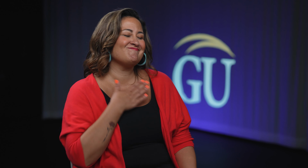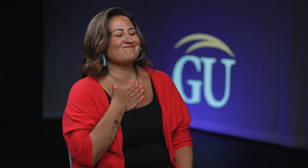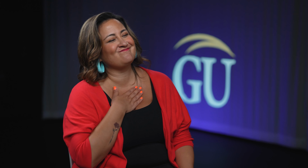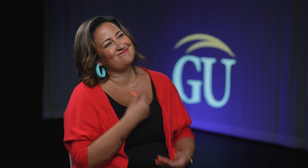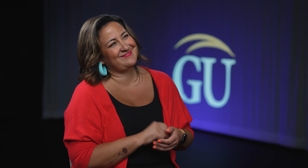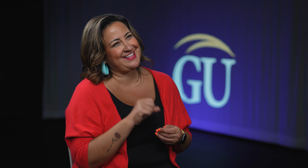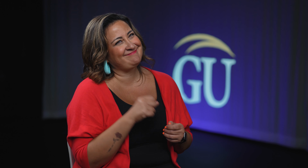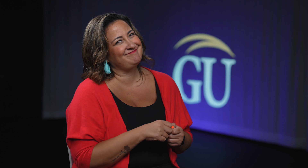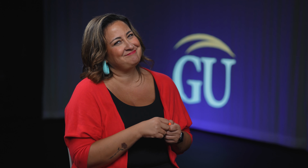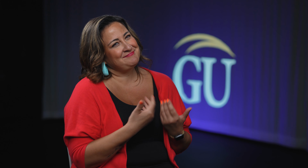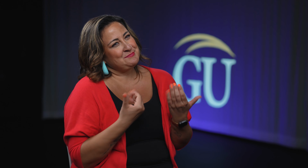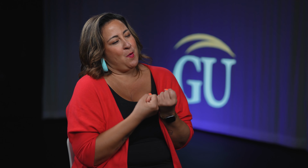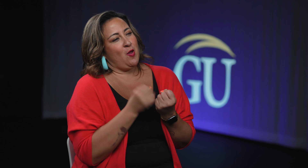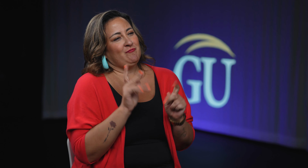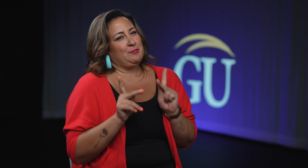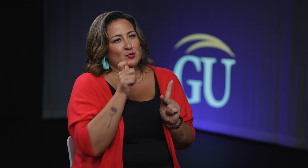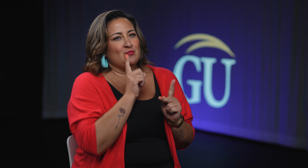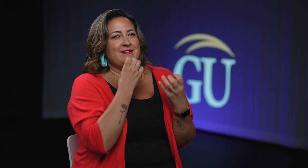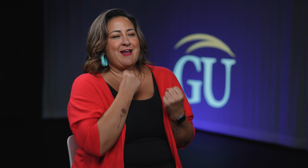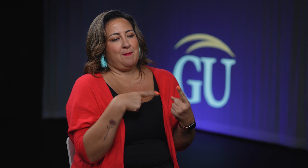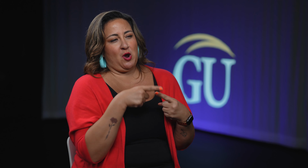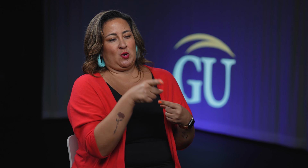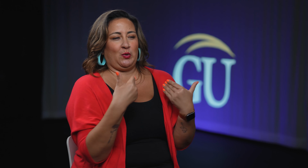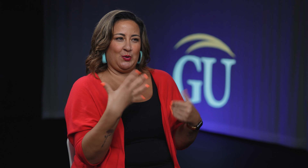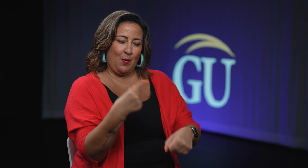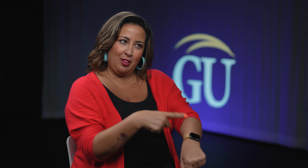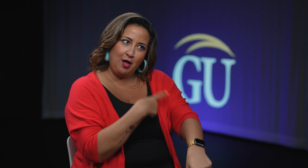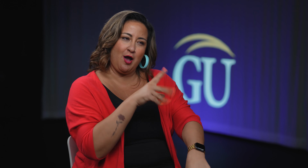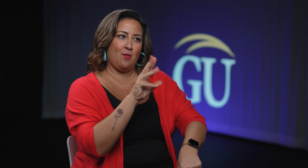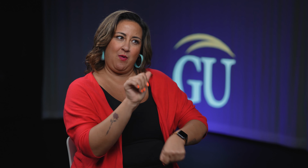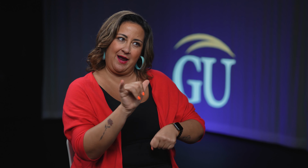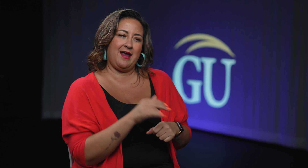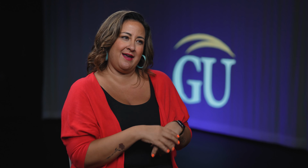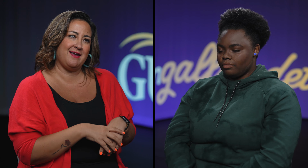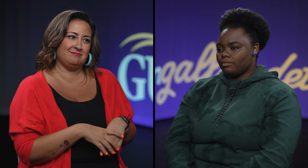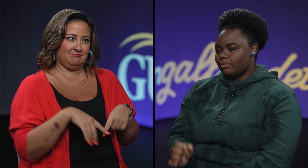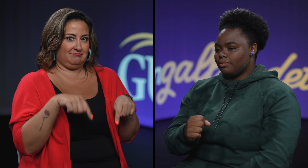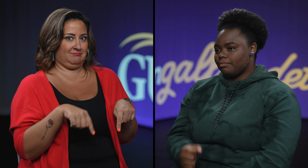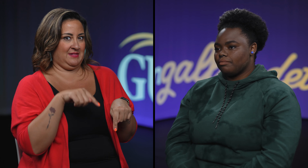Yeah… the support of people who truly care about you can really go a long way. Yeah.